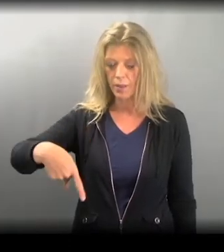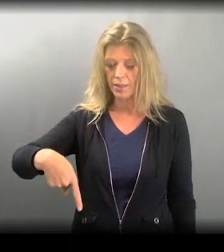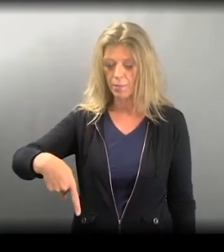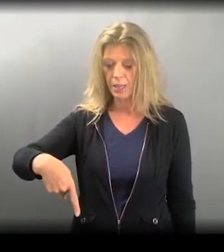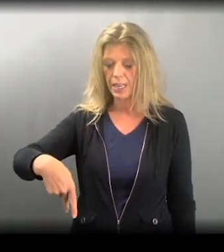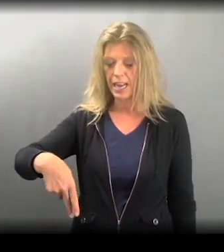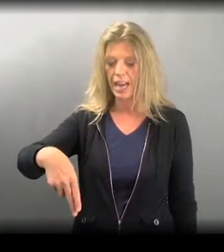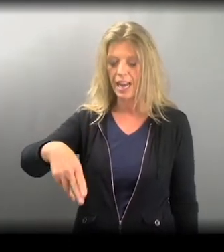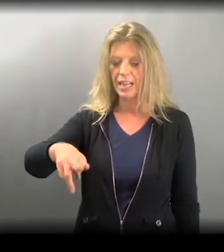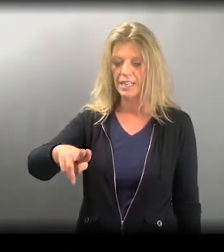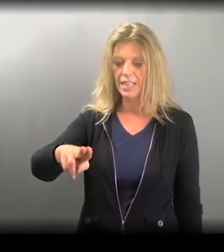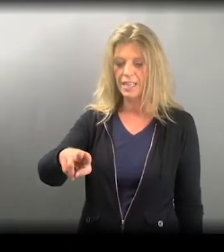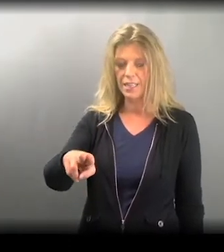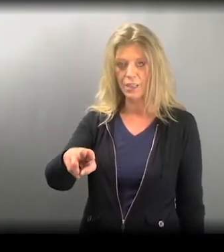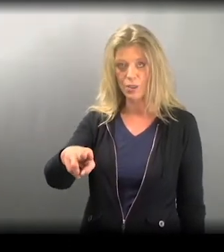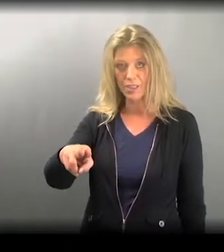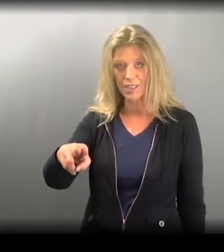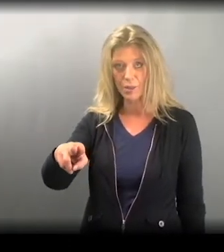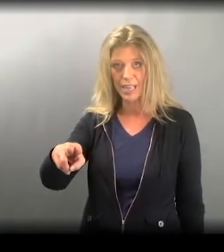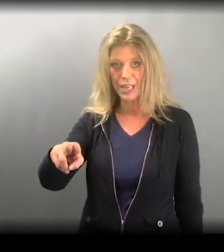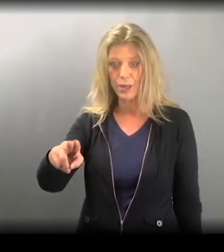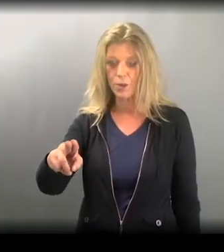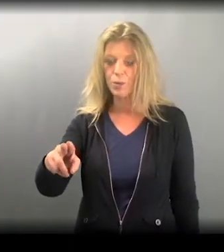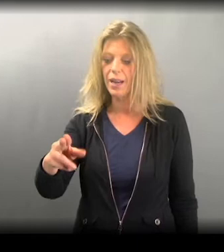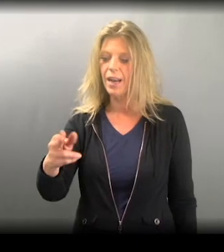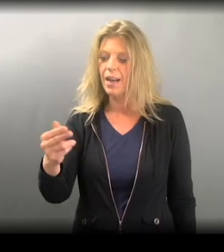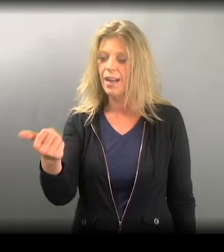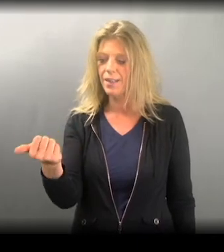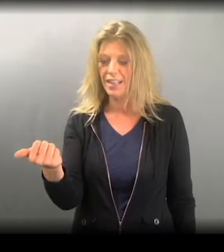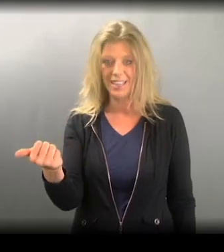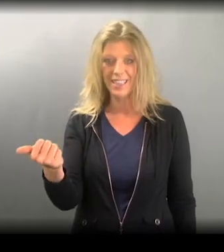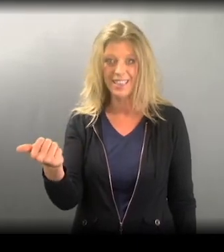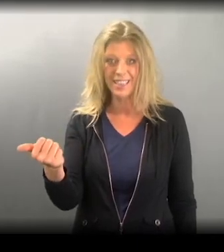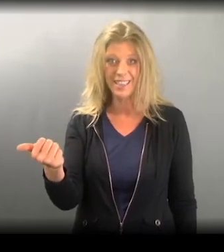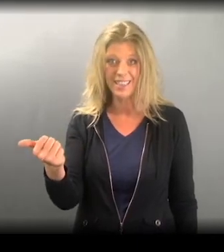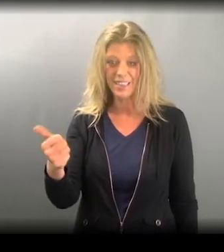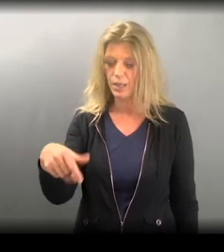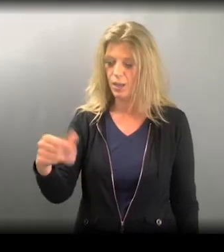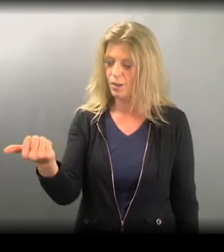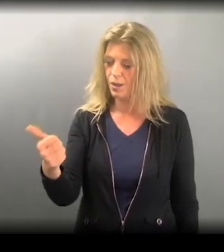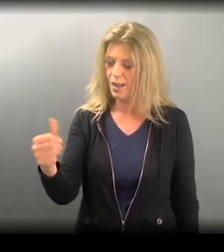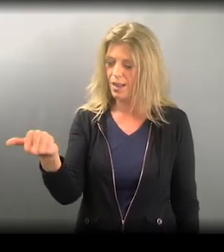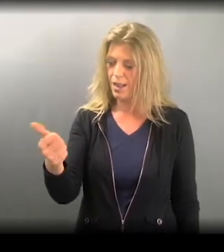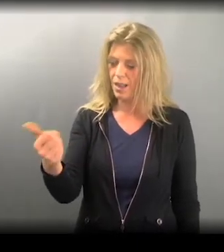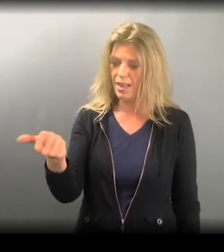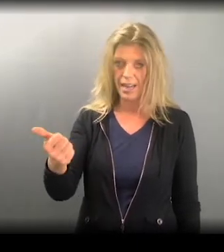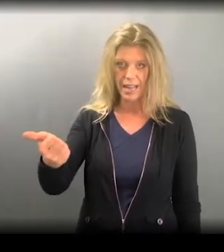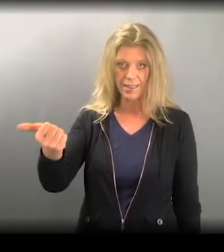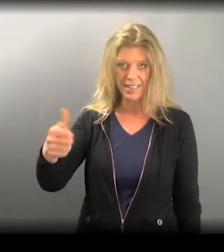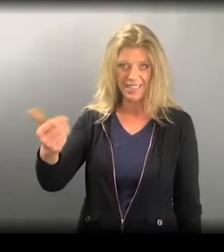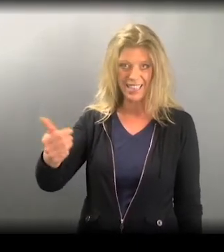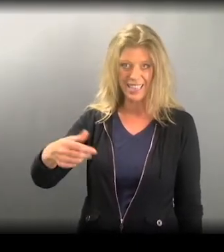It's a P-hand, then it goes to a U, and then the -s ending.